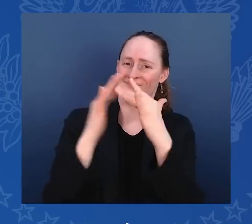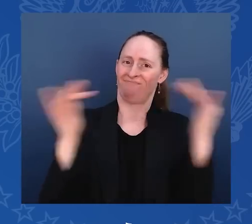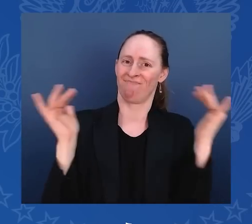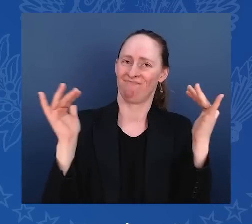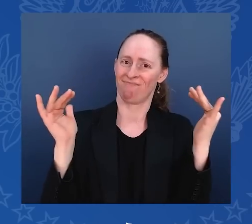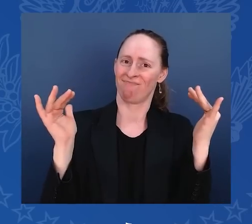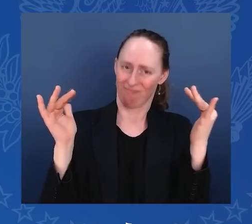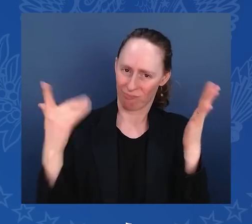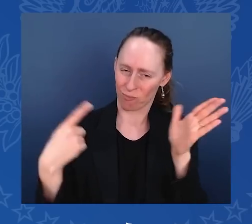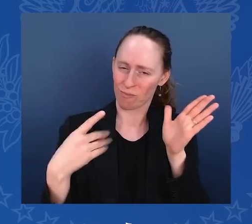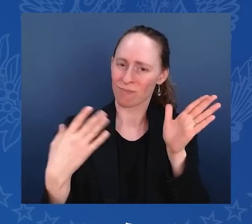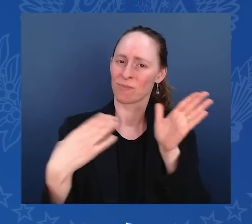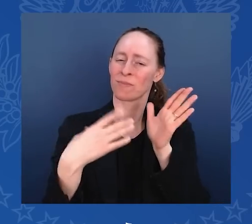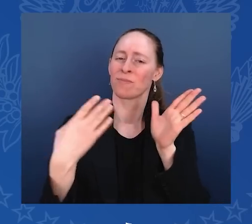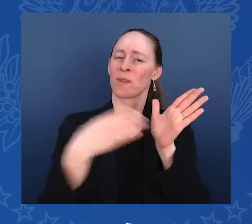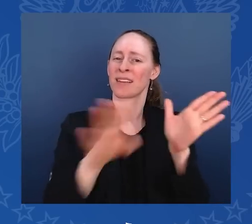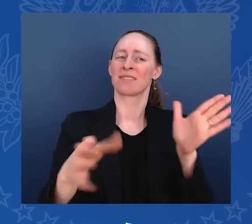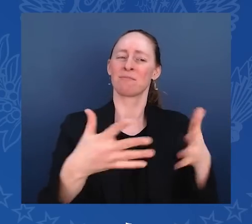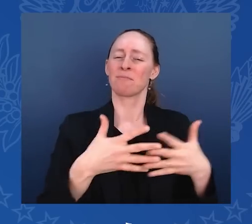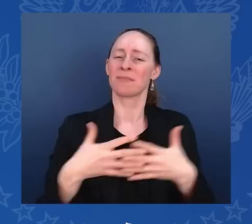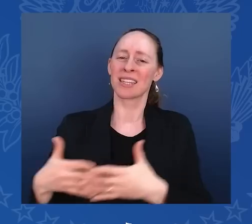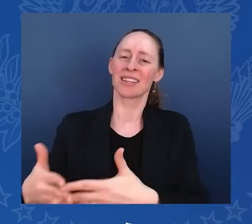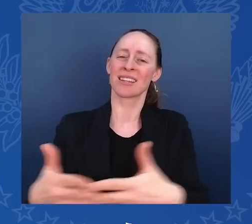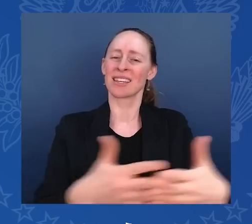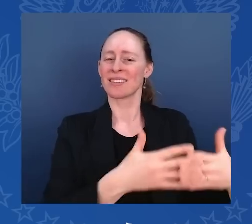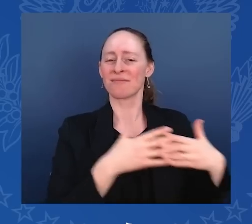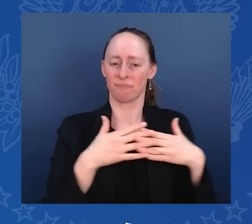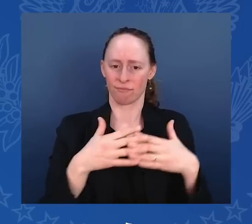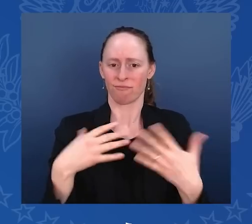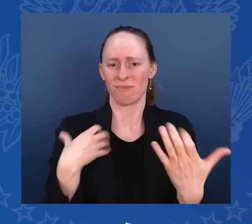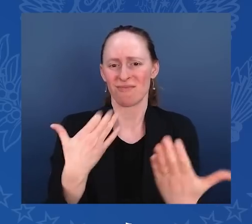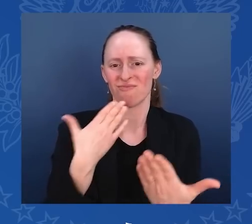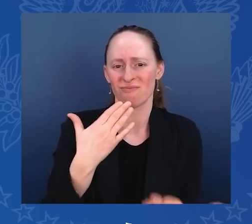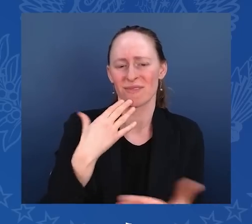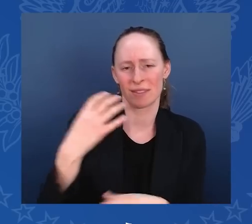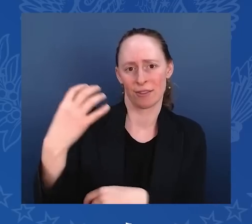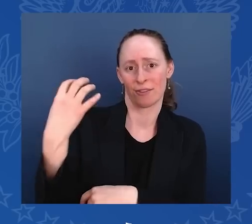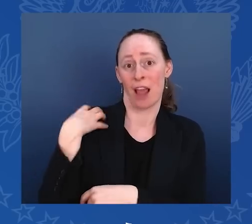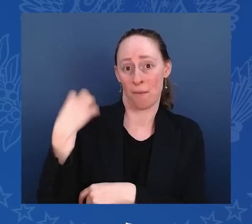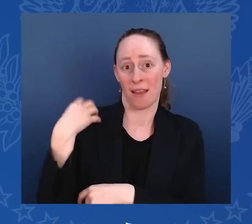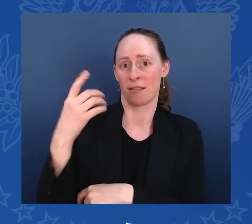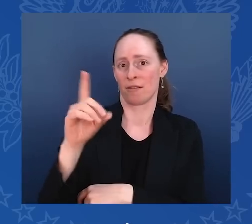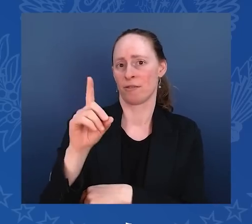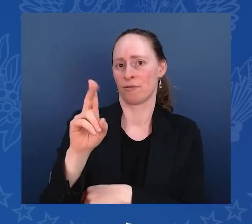for his outstanding work over the last four years. He certainly was, as we say, in Brooklyn, a notch.